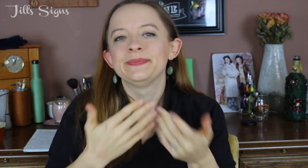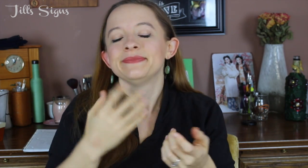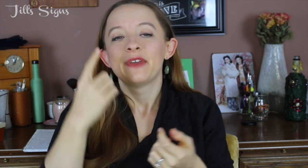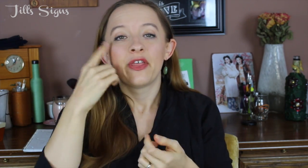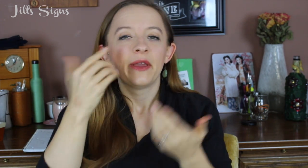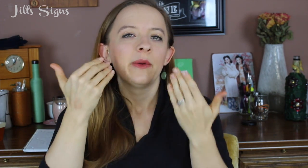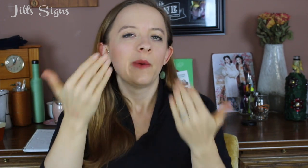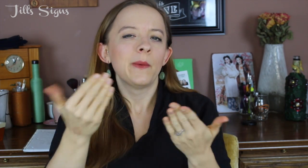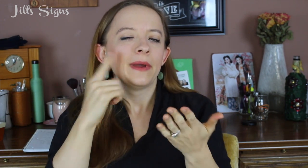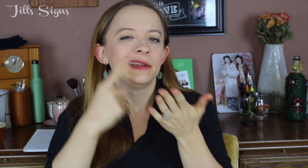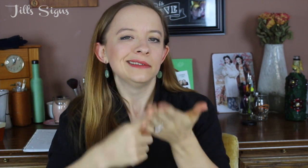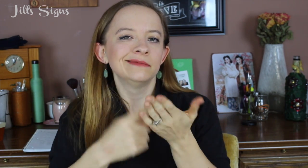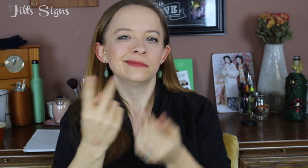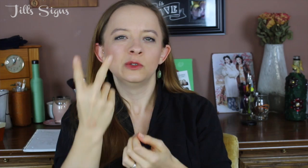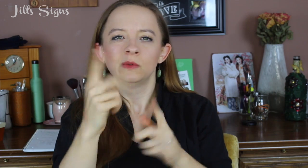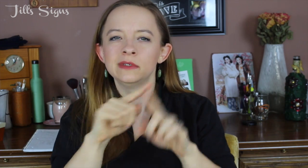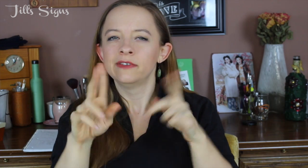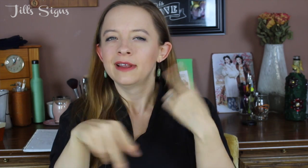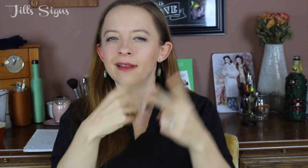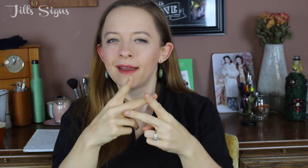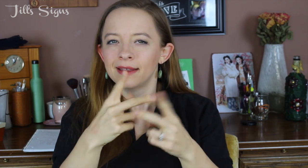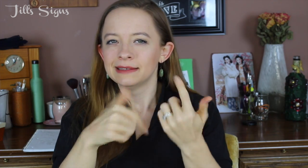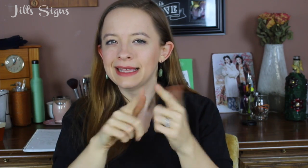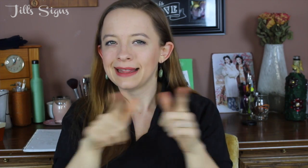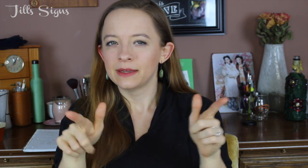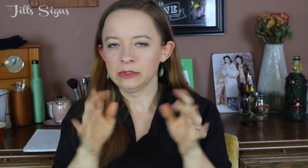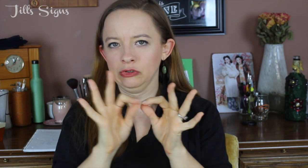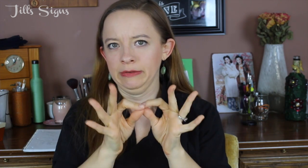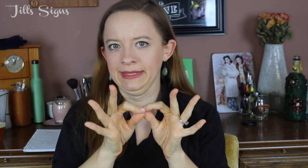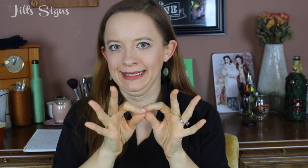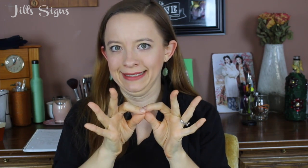are an interpreter. But anyways I'd thought I would go ahead and discuss the 2 different kinds